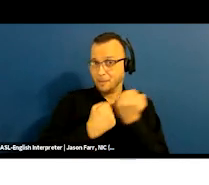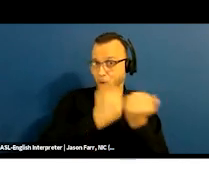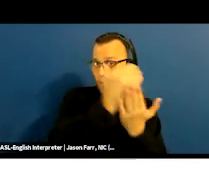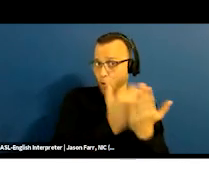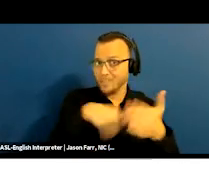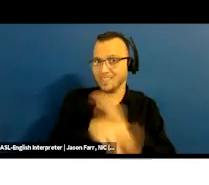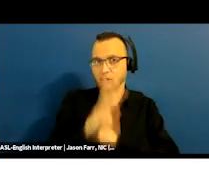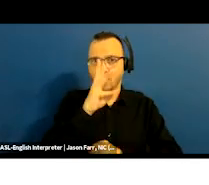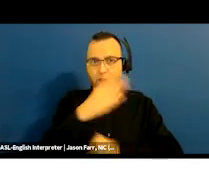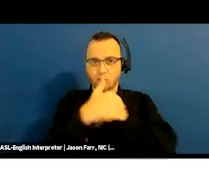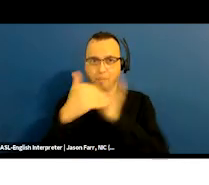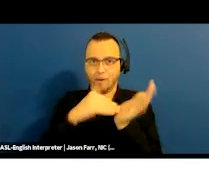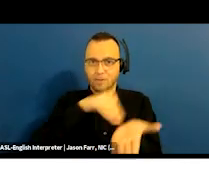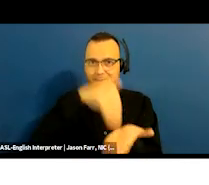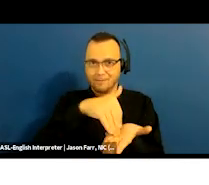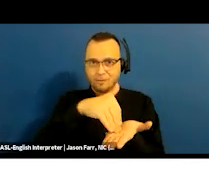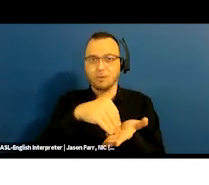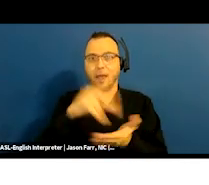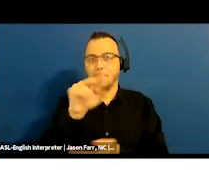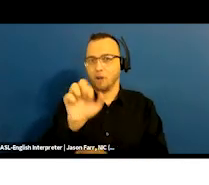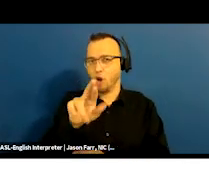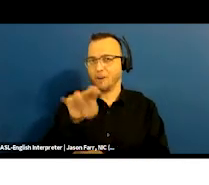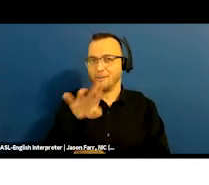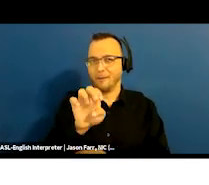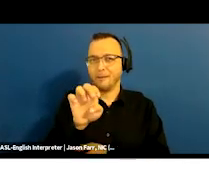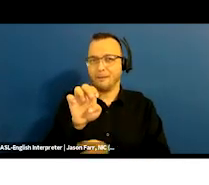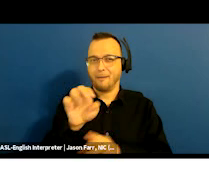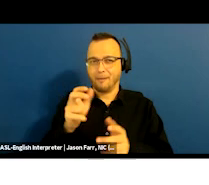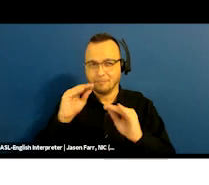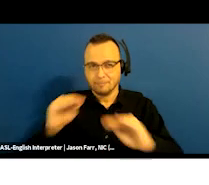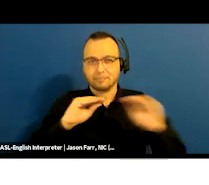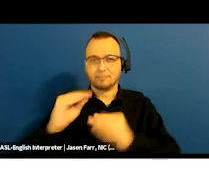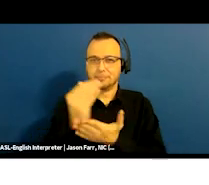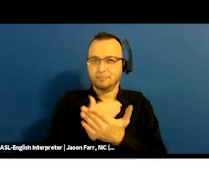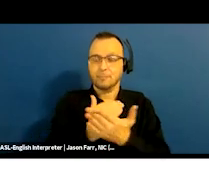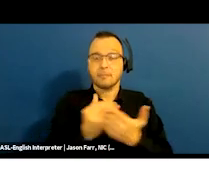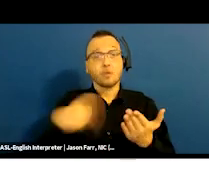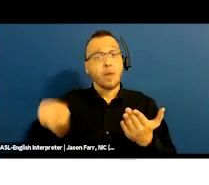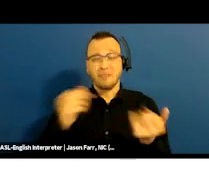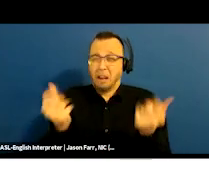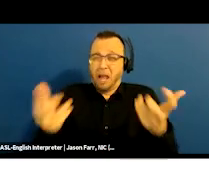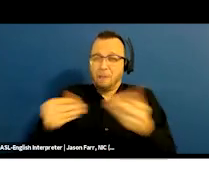In addition, he serves as an attending in emergency medicine at the Philadelphia VA Medical Center,